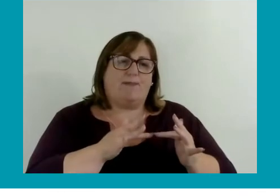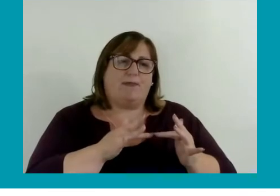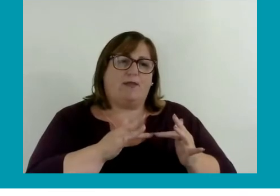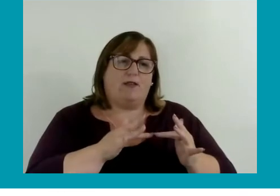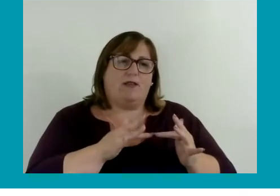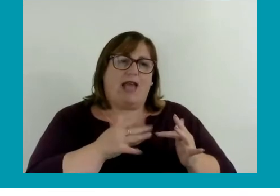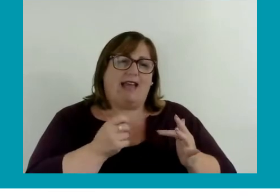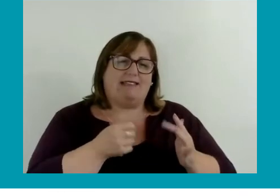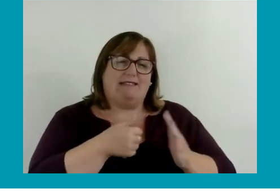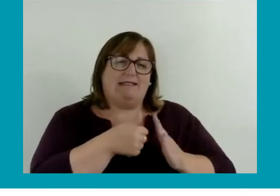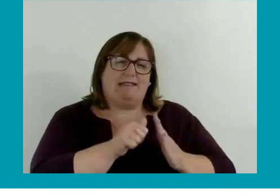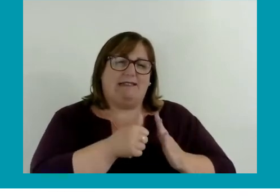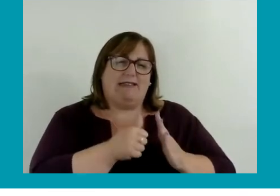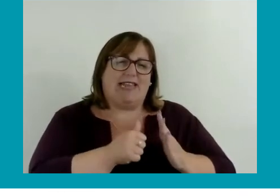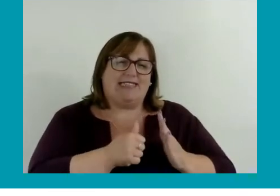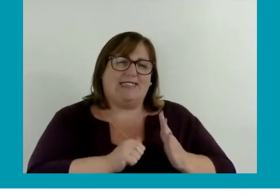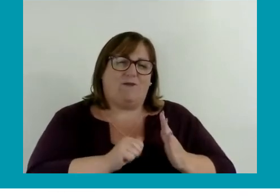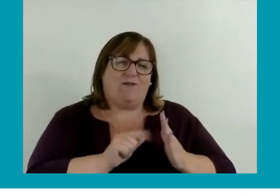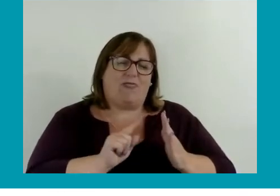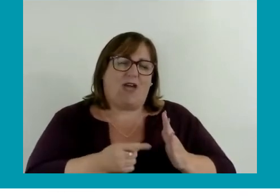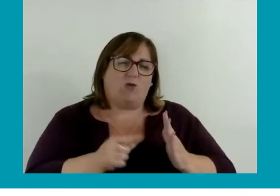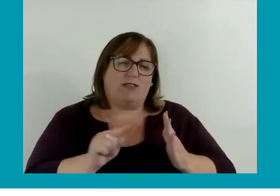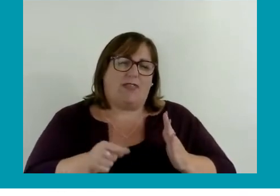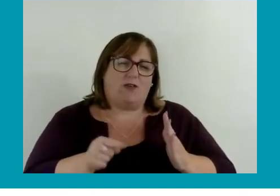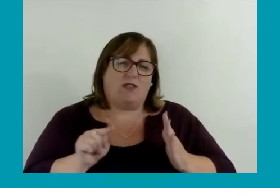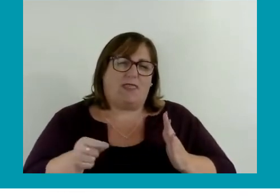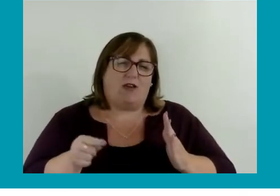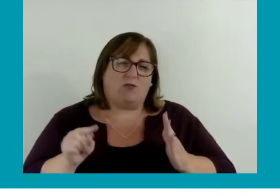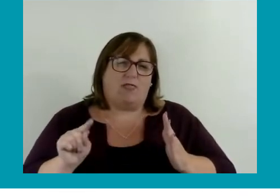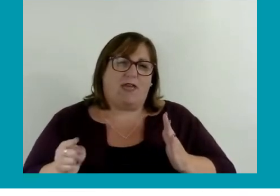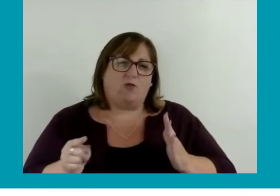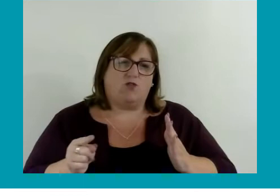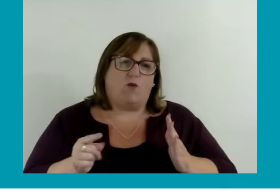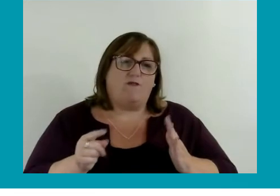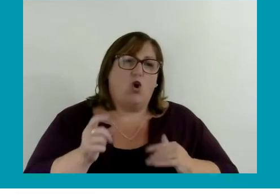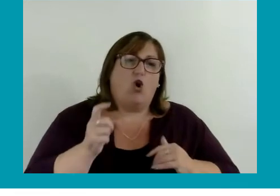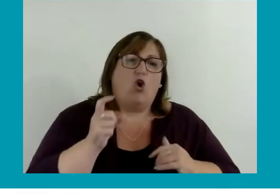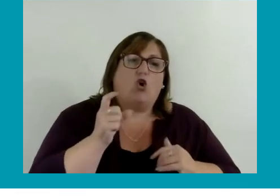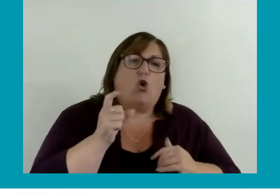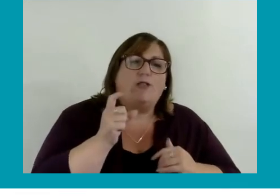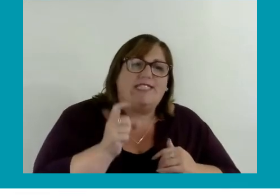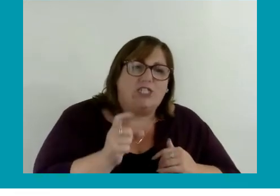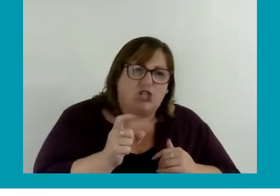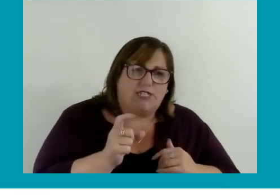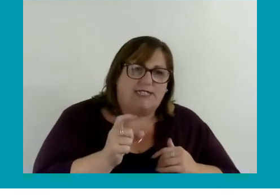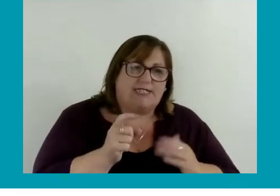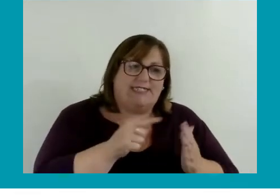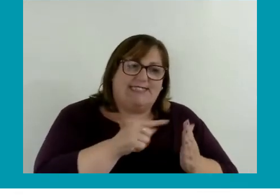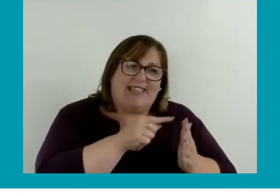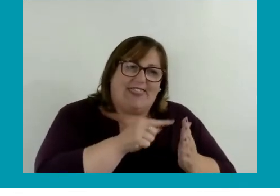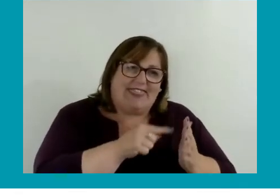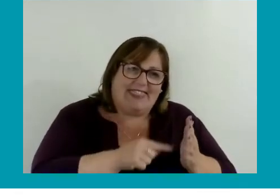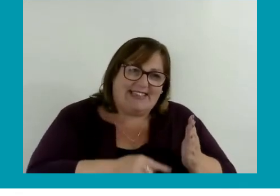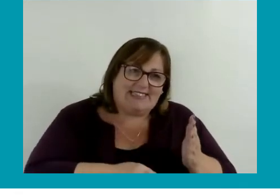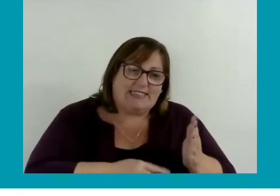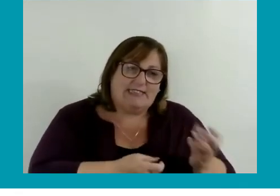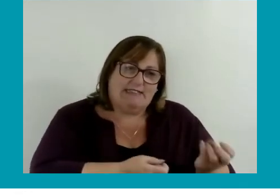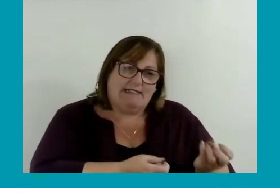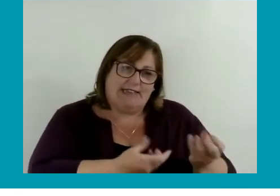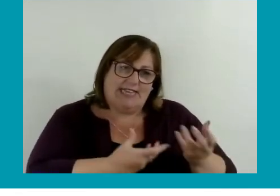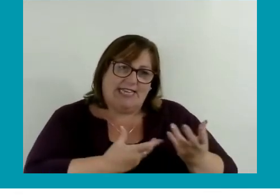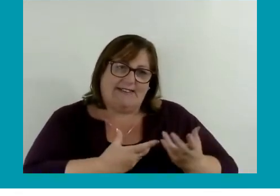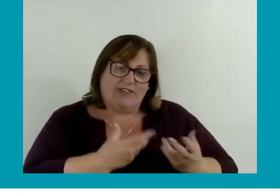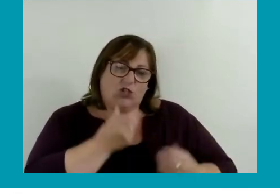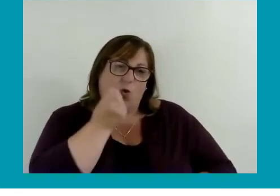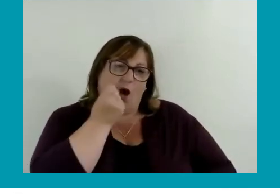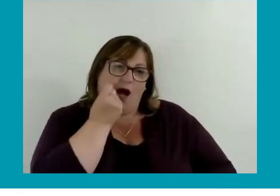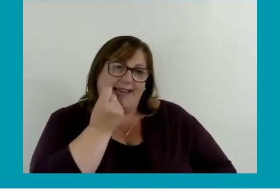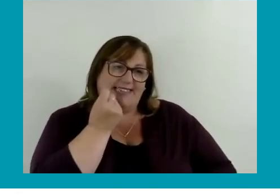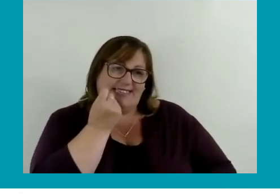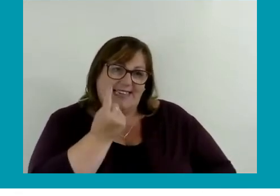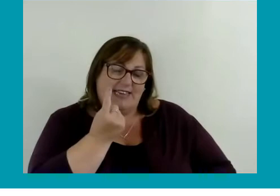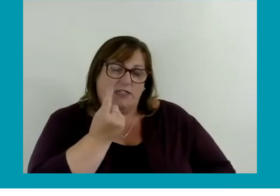and you go into this website and it gives you ideas to help you the user and also the employer